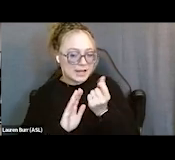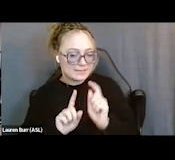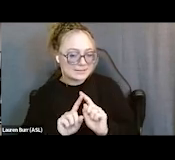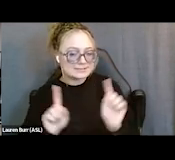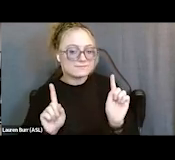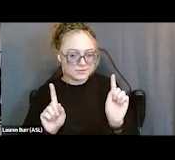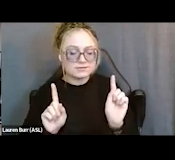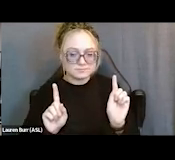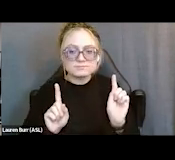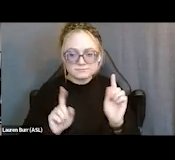parse them apart.